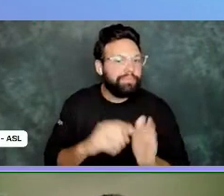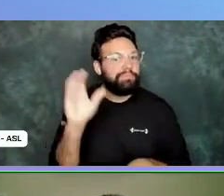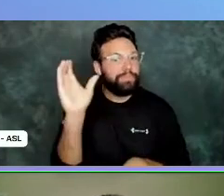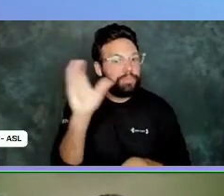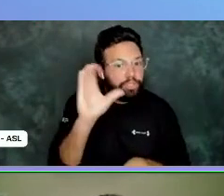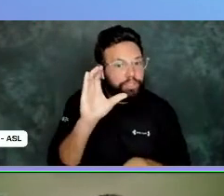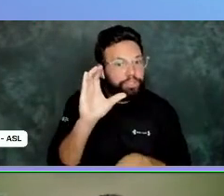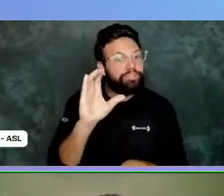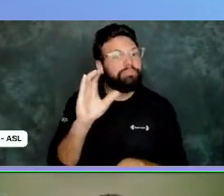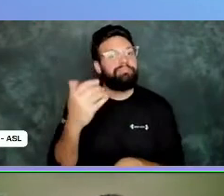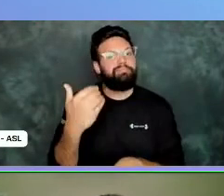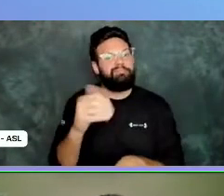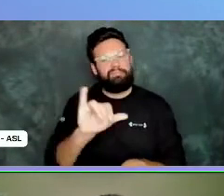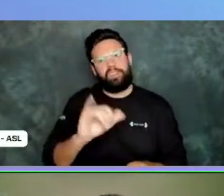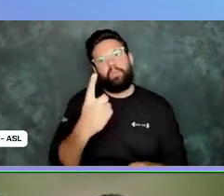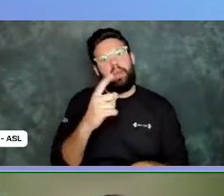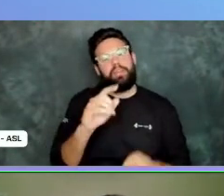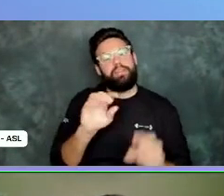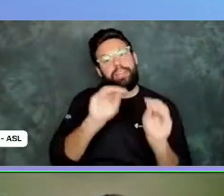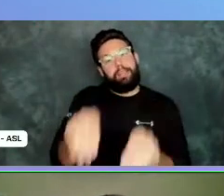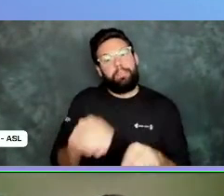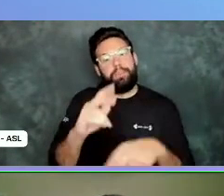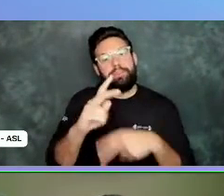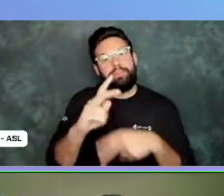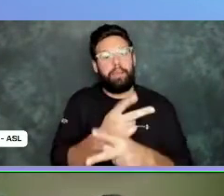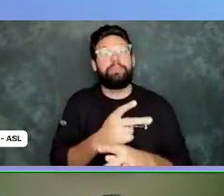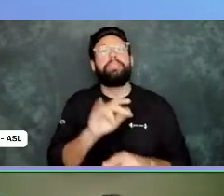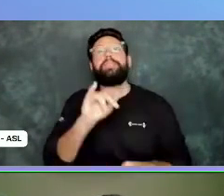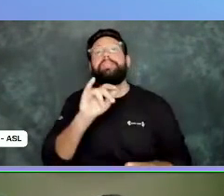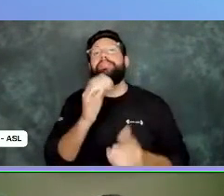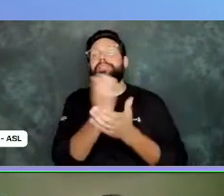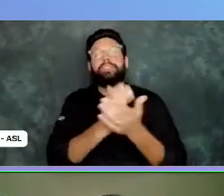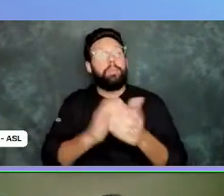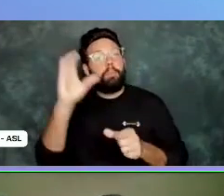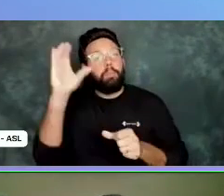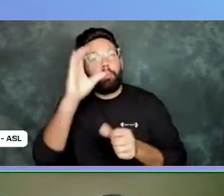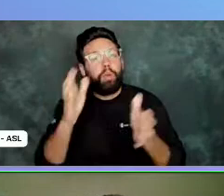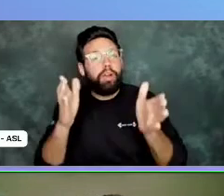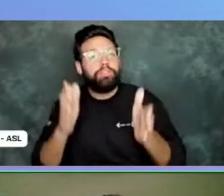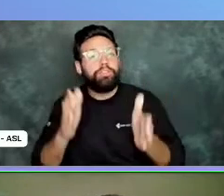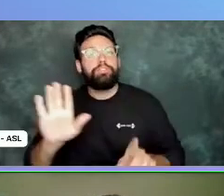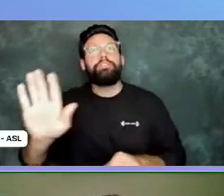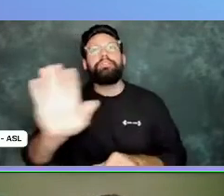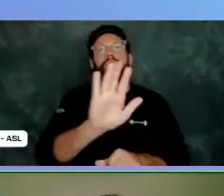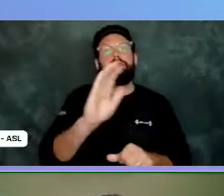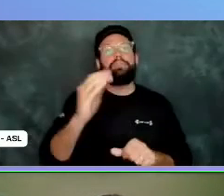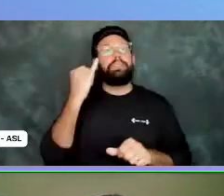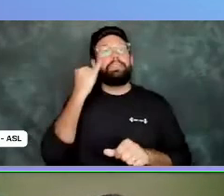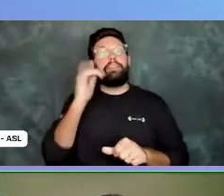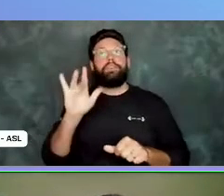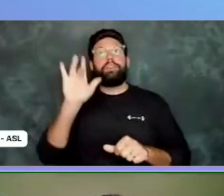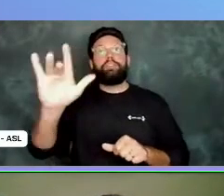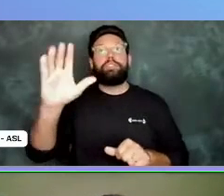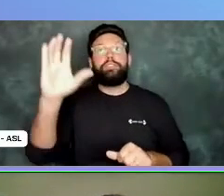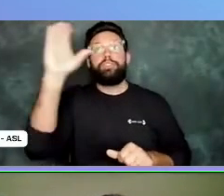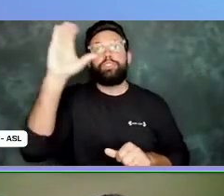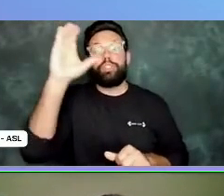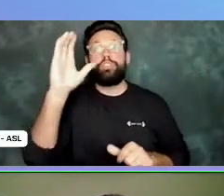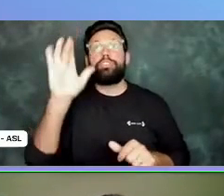There are lots of other input types, and some others include search, which you may have seen if you use input the search type it automatically